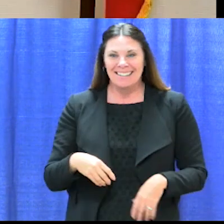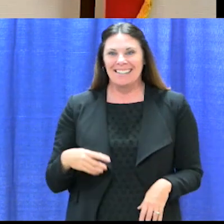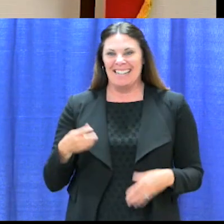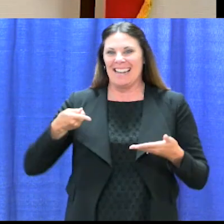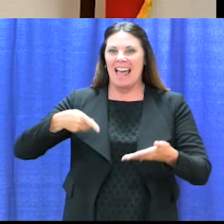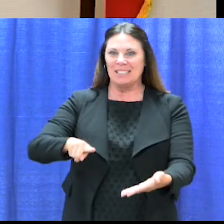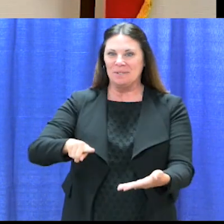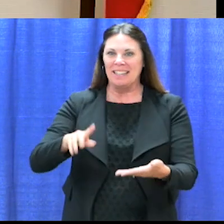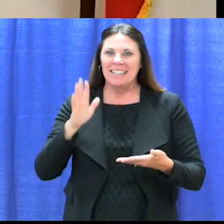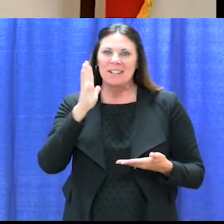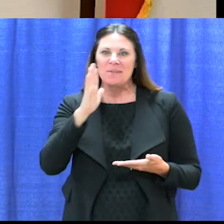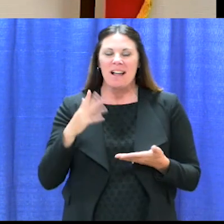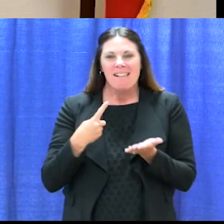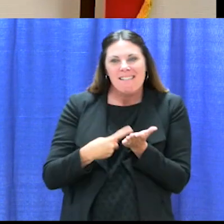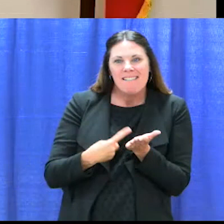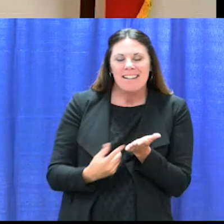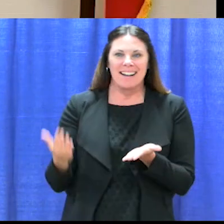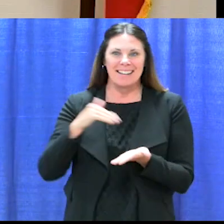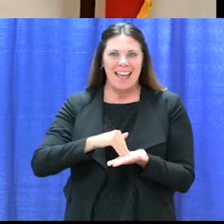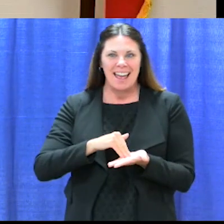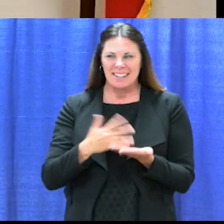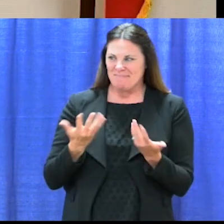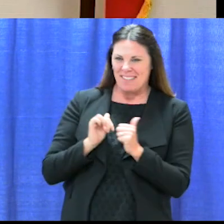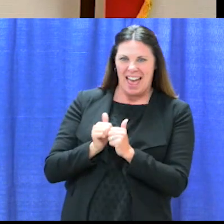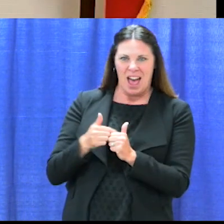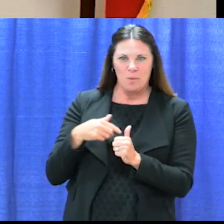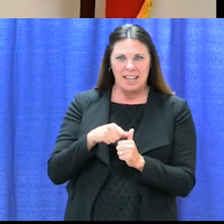into more detail about how people may participate.